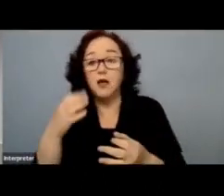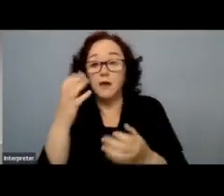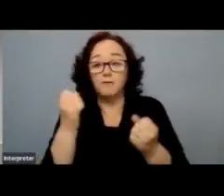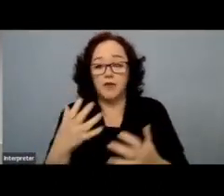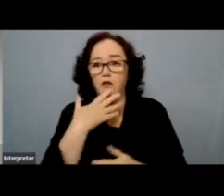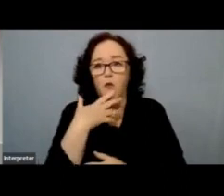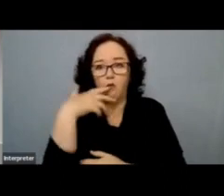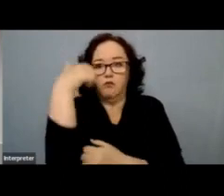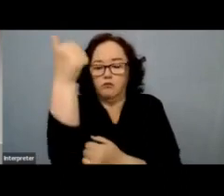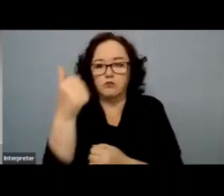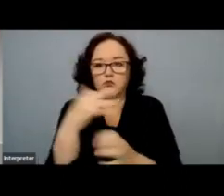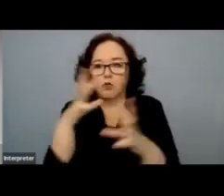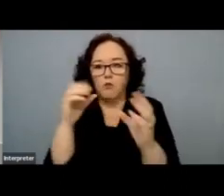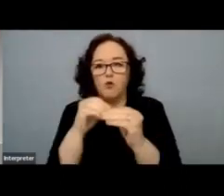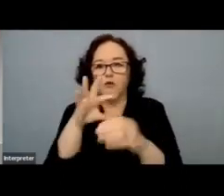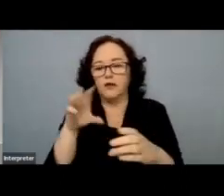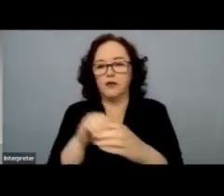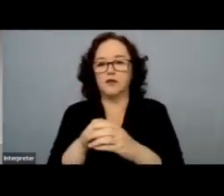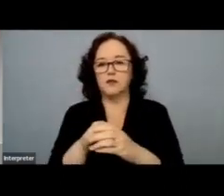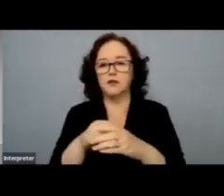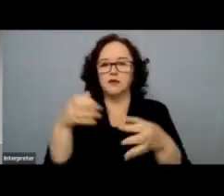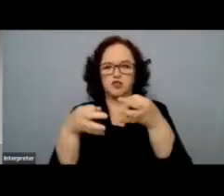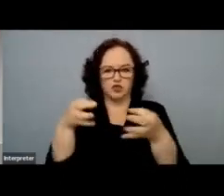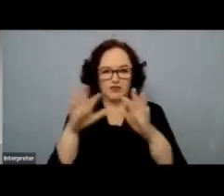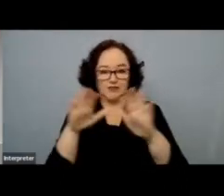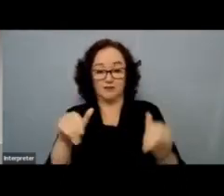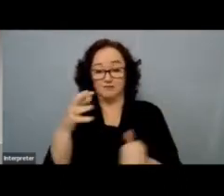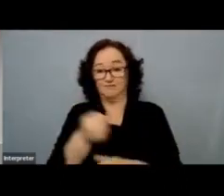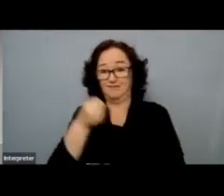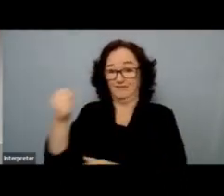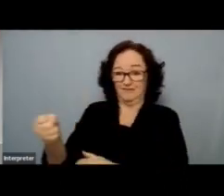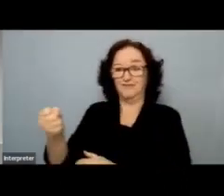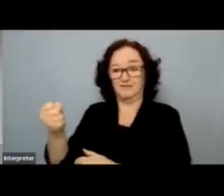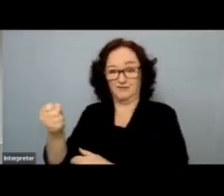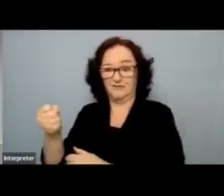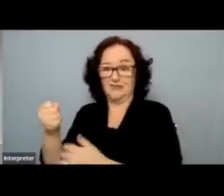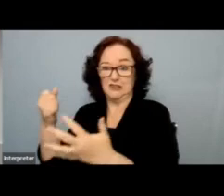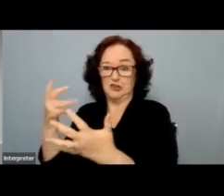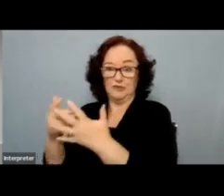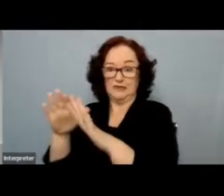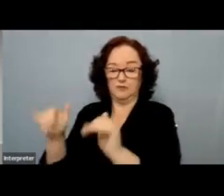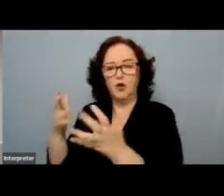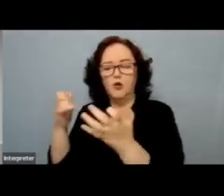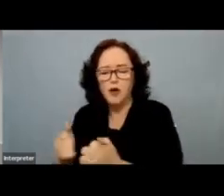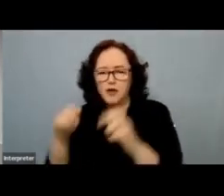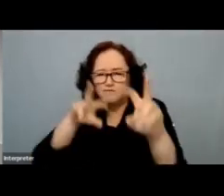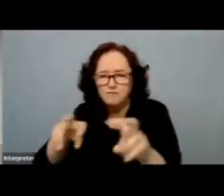excuse me, and end up in the criminal justice system. We wanted to explore this intersection with our partners